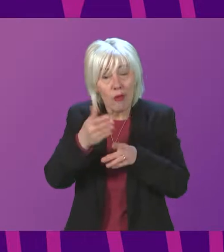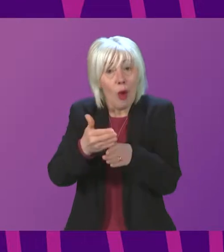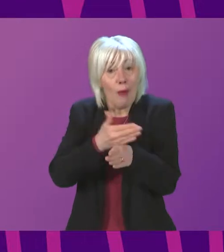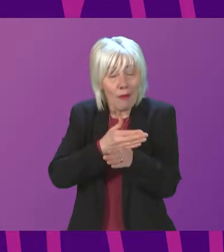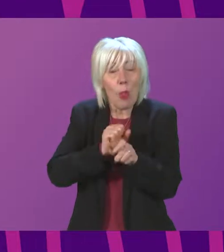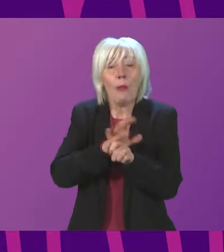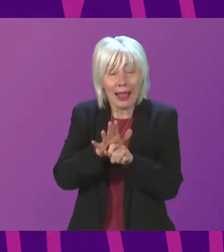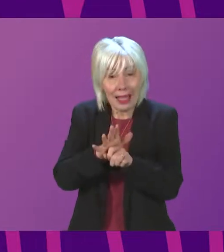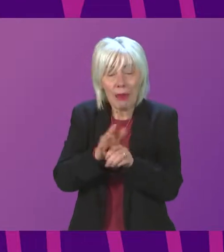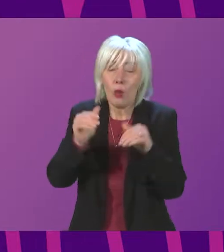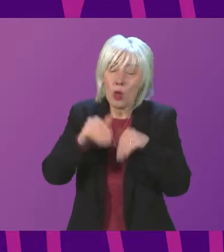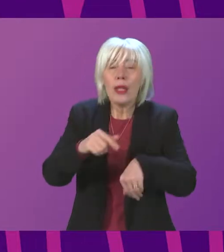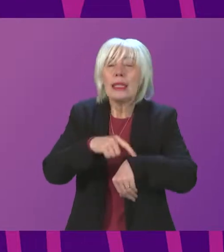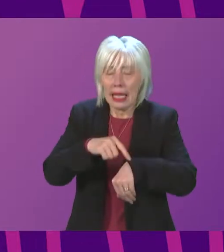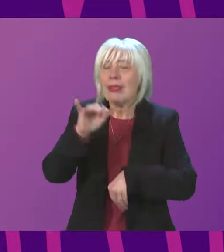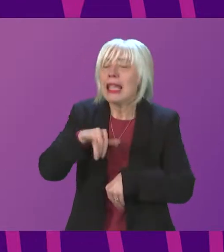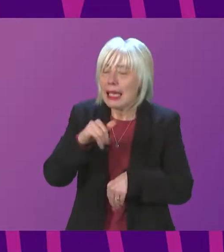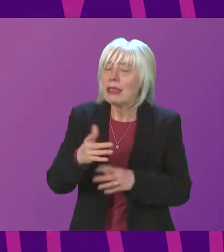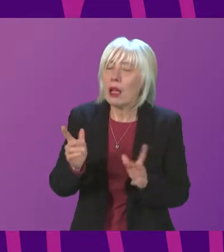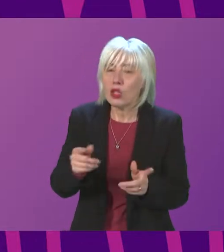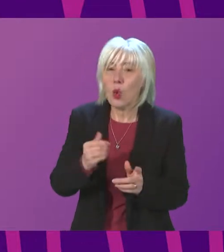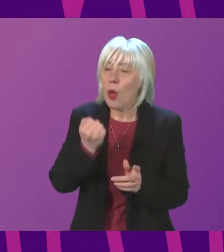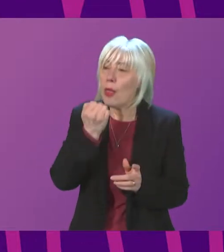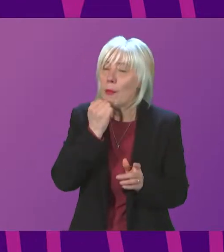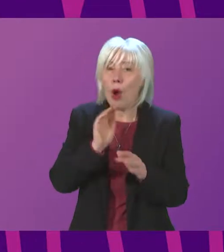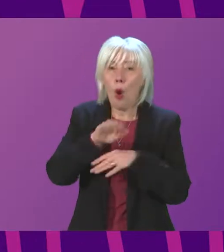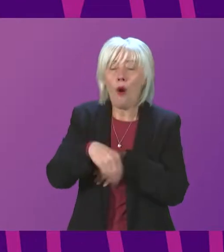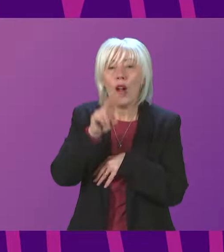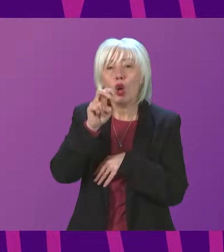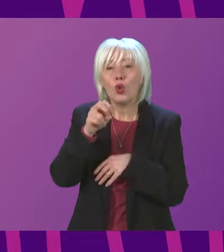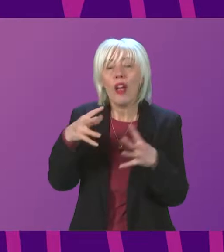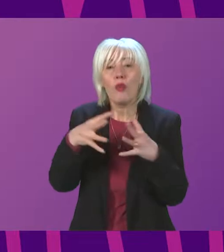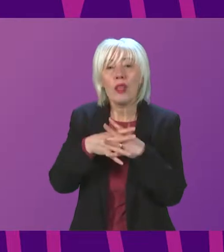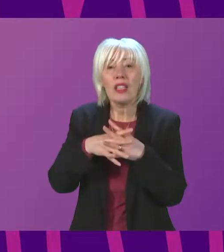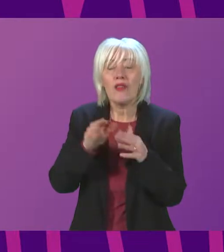For example, the number of people waiting more than 12 weeks for out-patient appointments